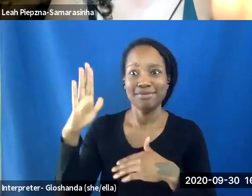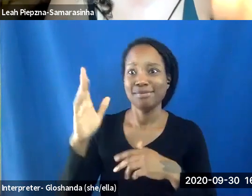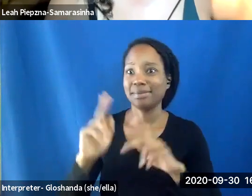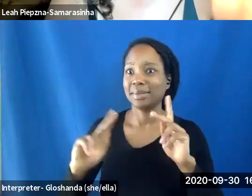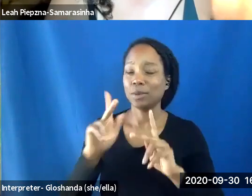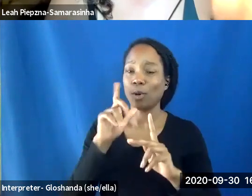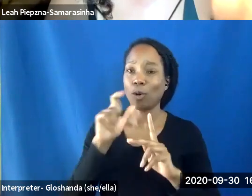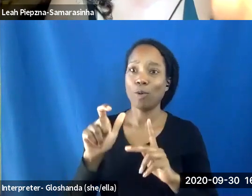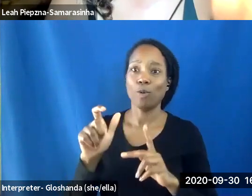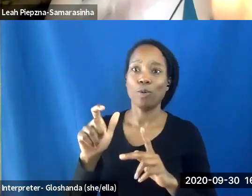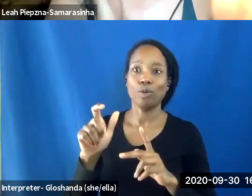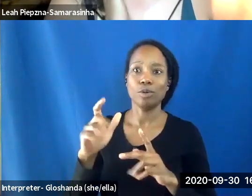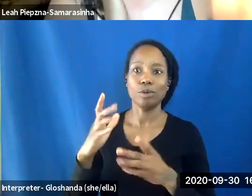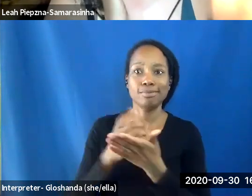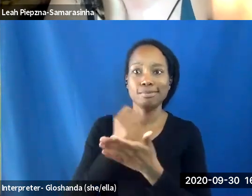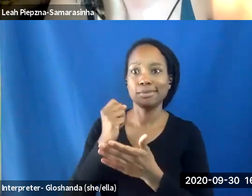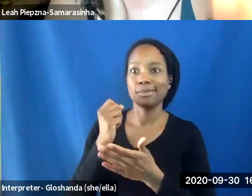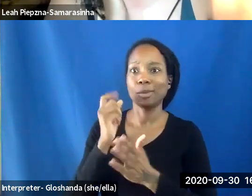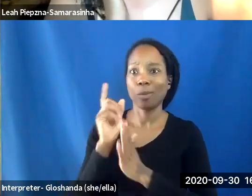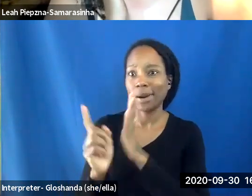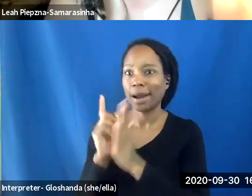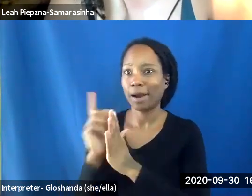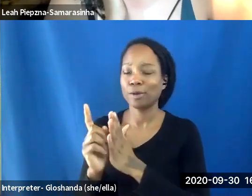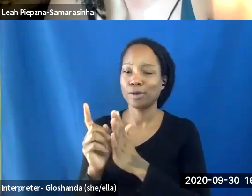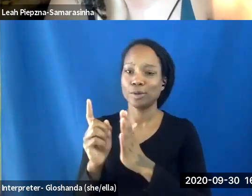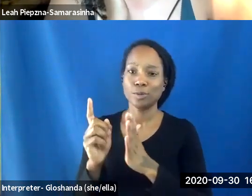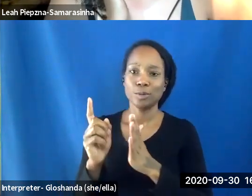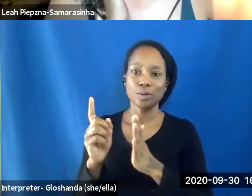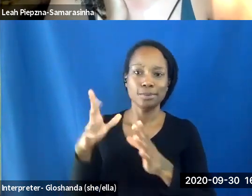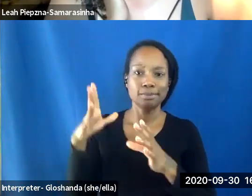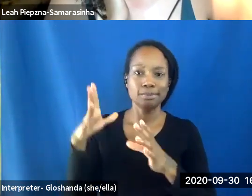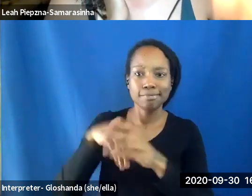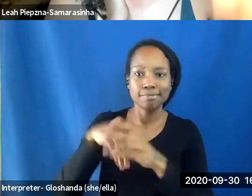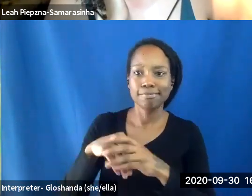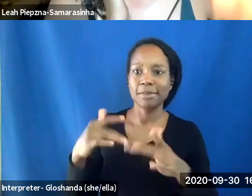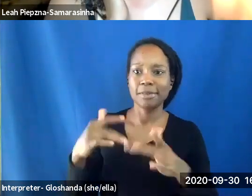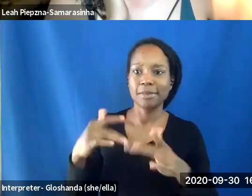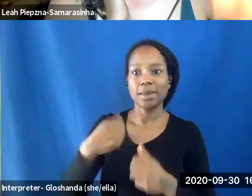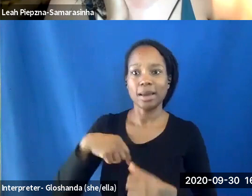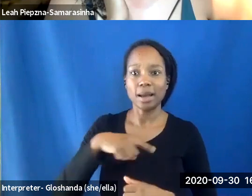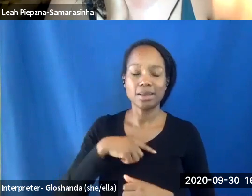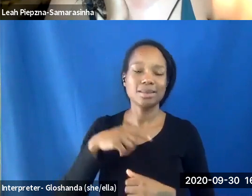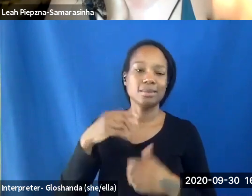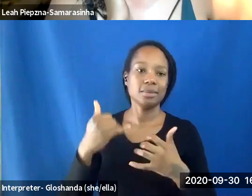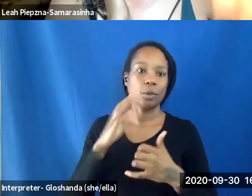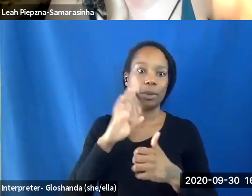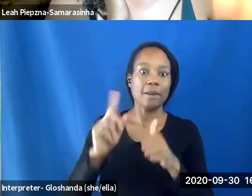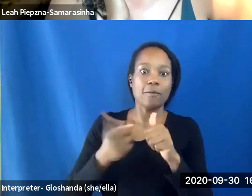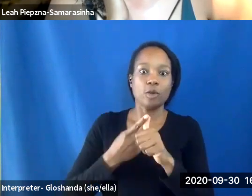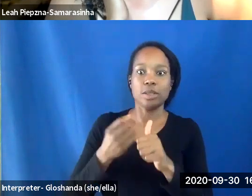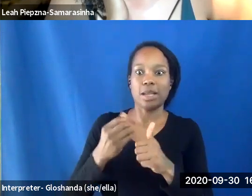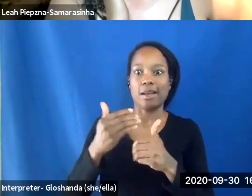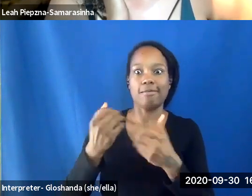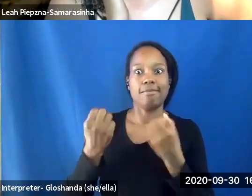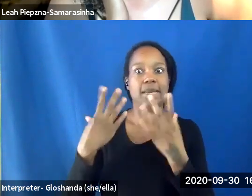we are about to wrap up. This is the first of many events. You can go to abolitionanddisabilityjustice.com